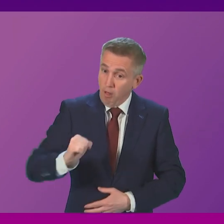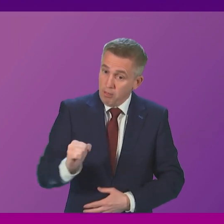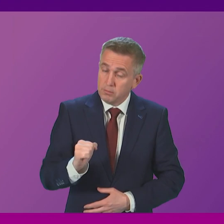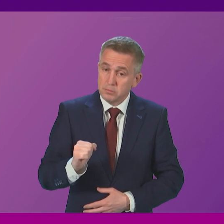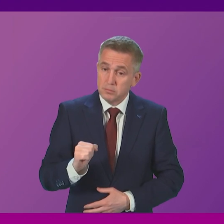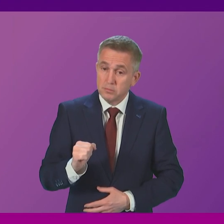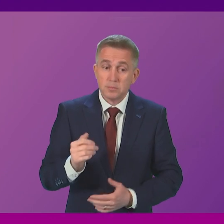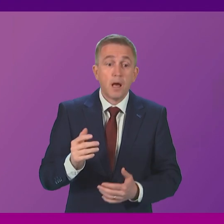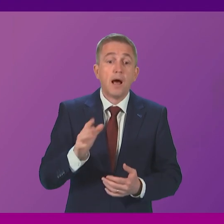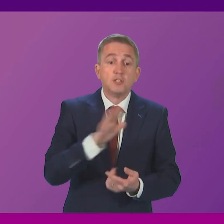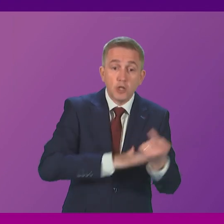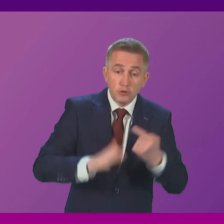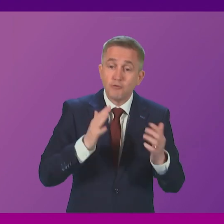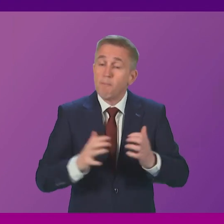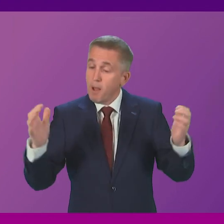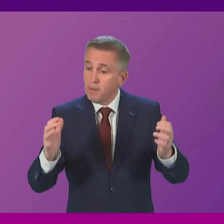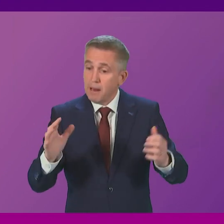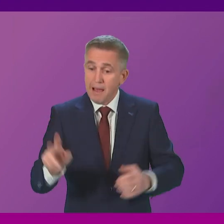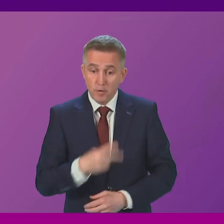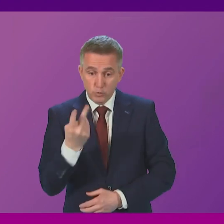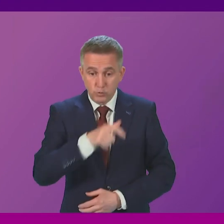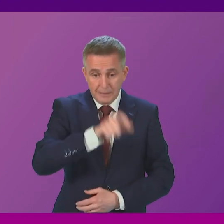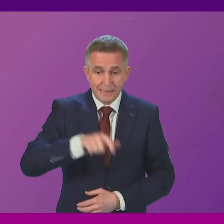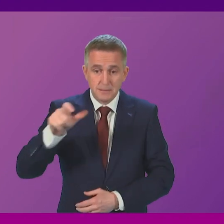a Parliament in which two of the candidates putting themselves forward today are from